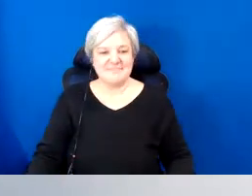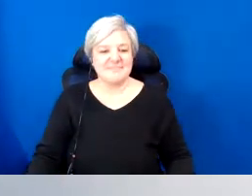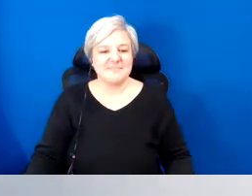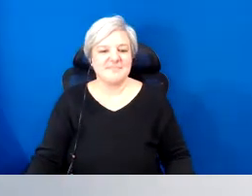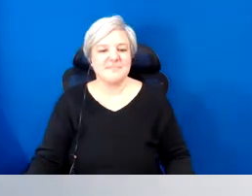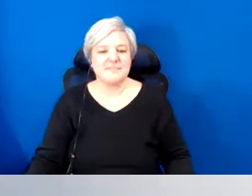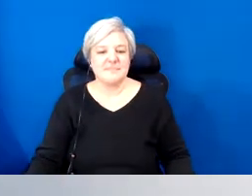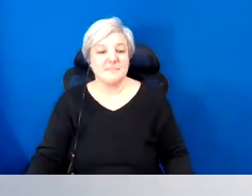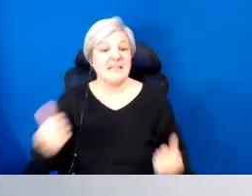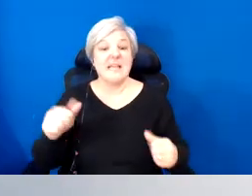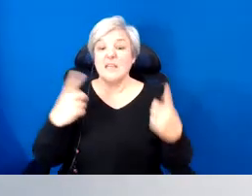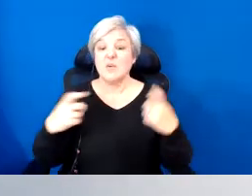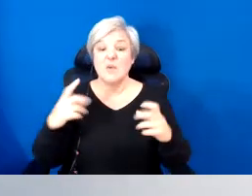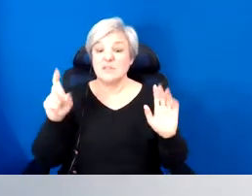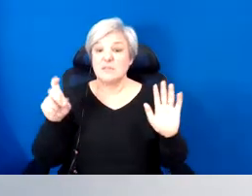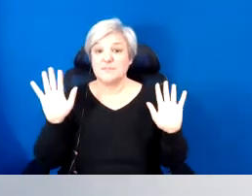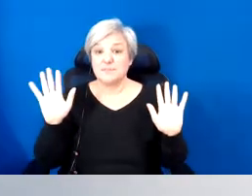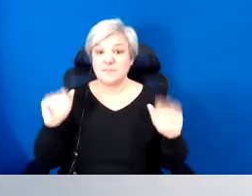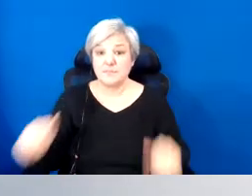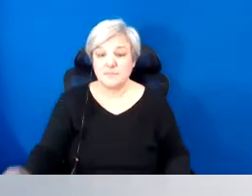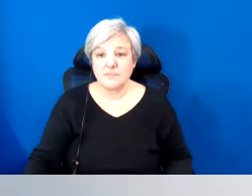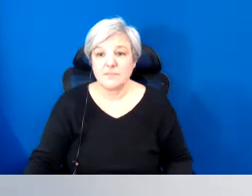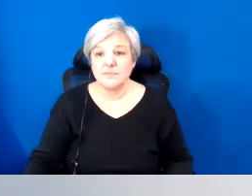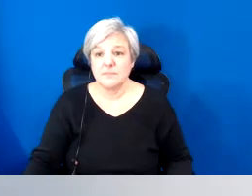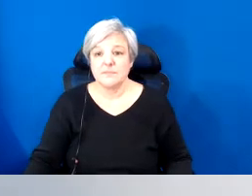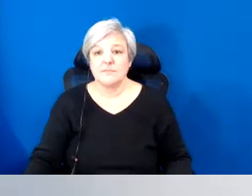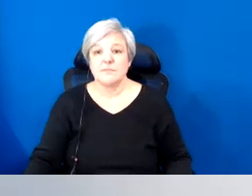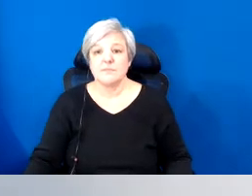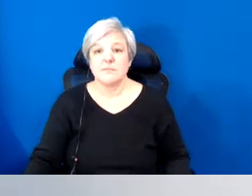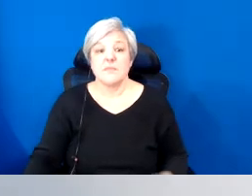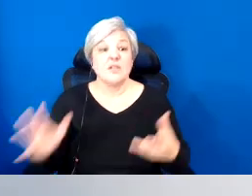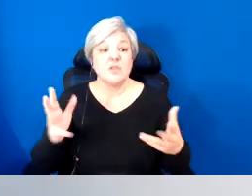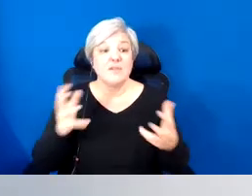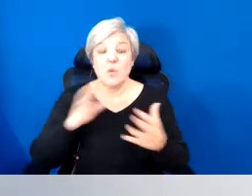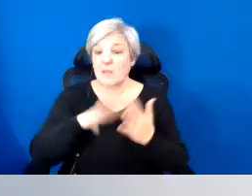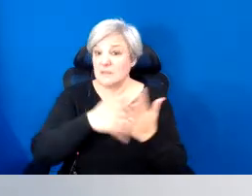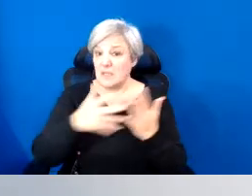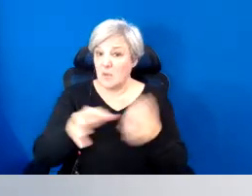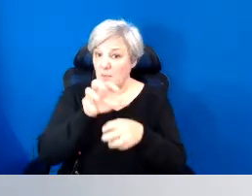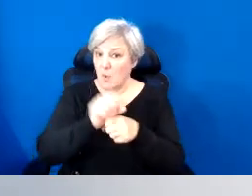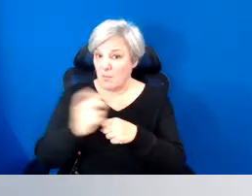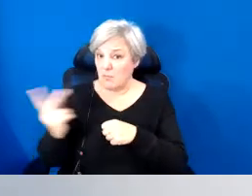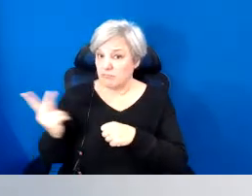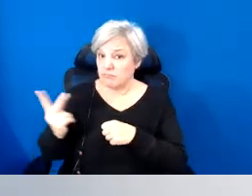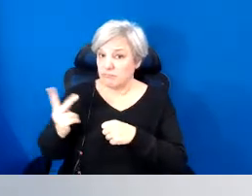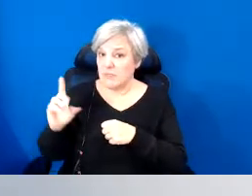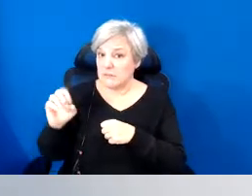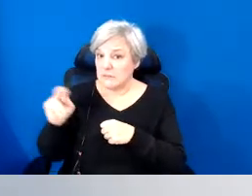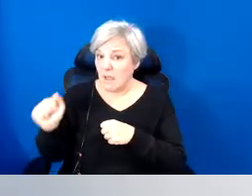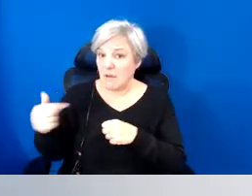Are there any questions? Okay. So if you would like to schedule an appointment to see either of us or you like us to come to your classroom